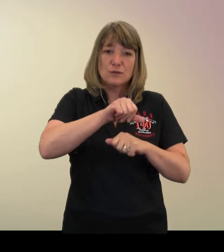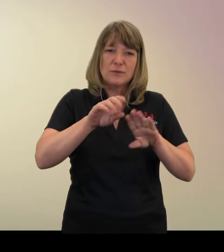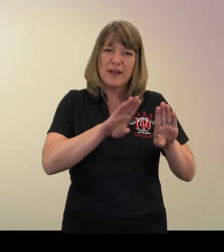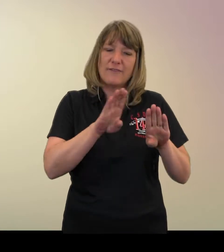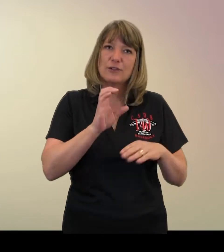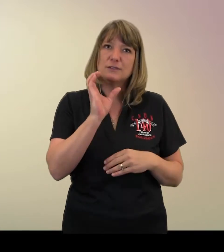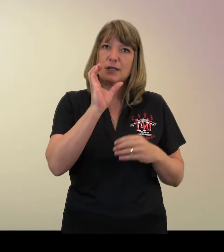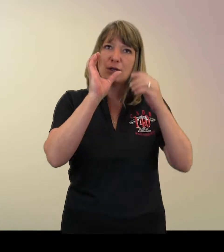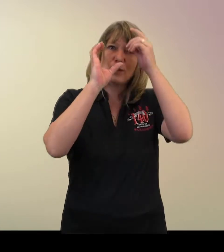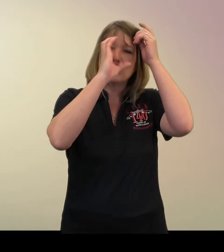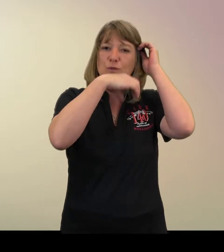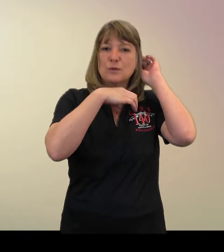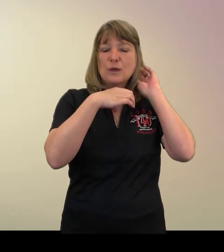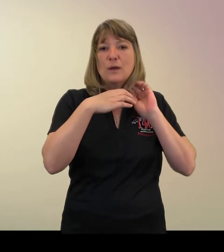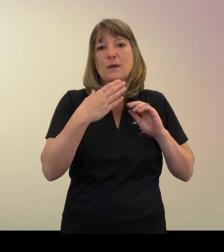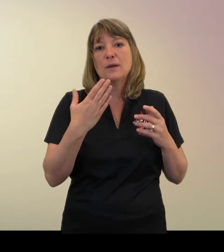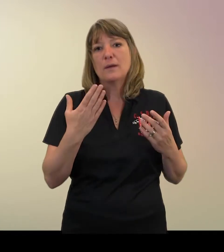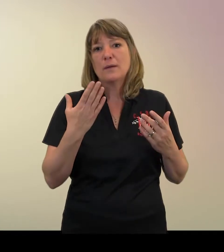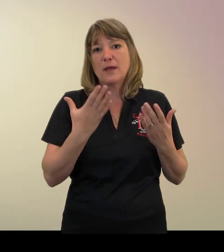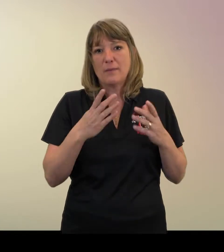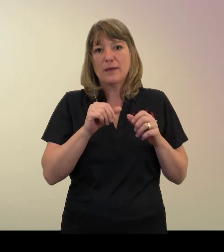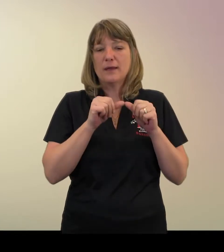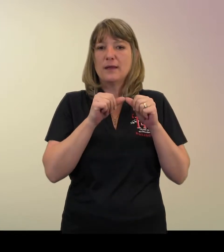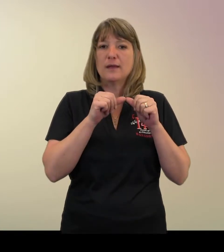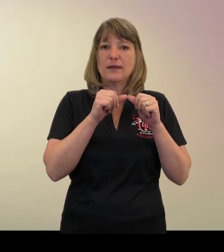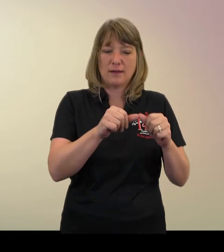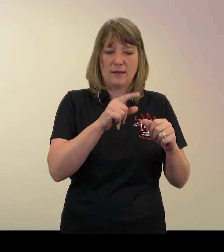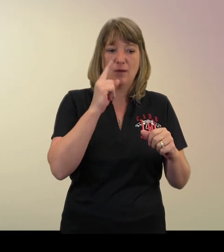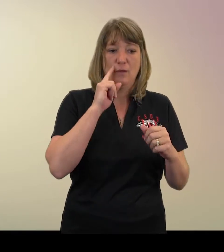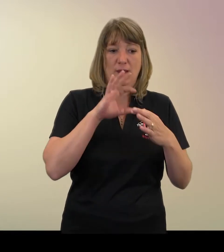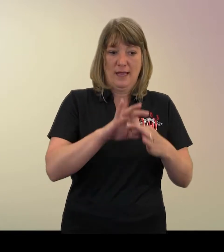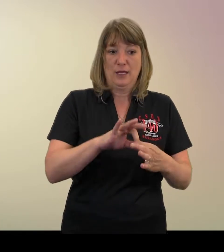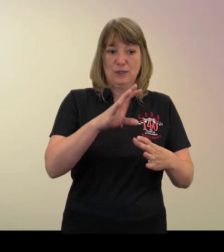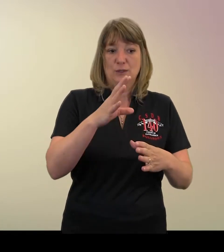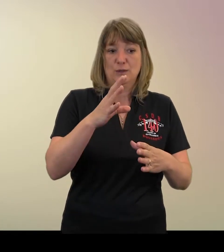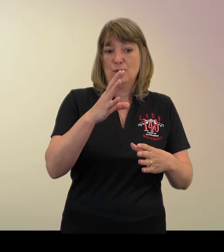that are unusual, that might be more consistent with autism than hearing loss.